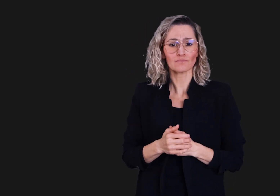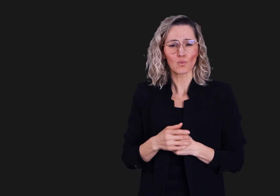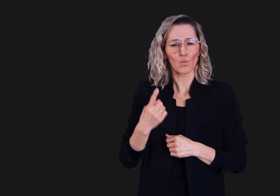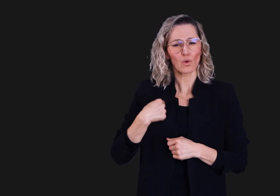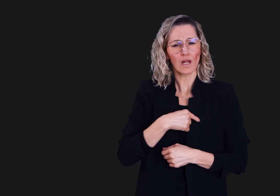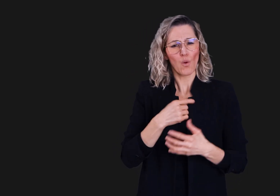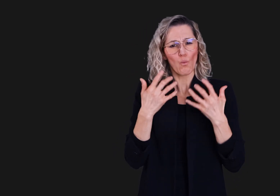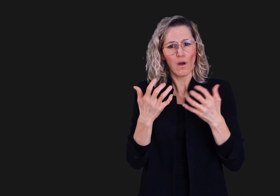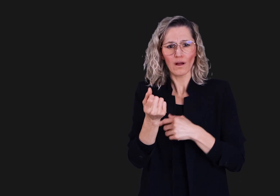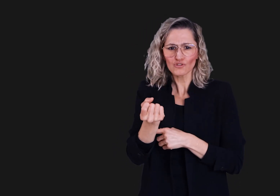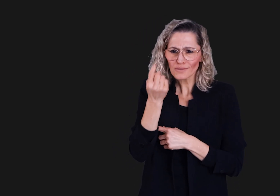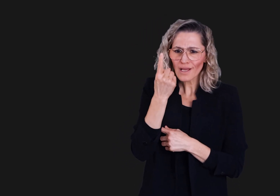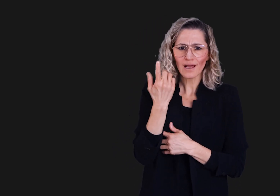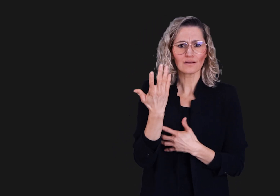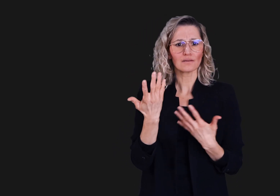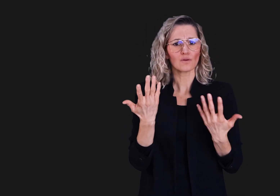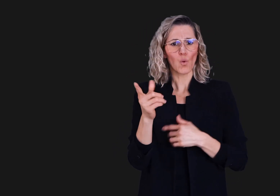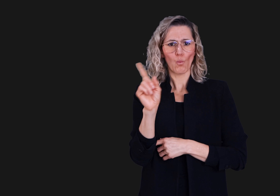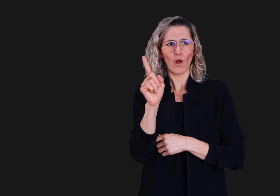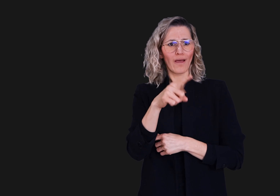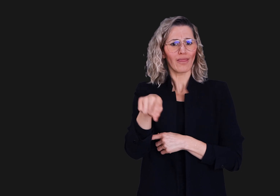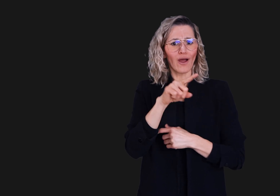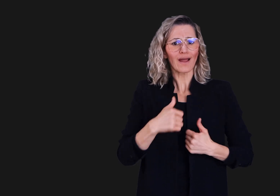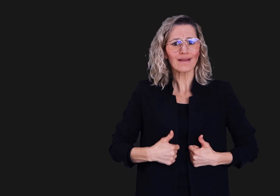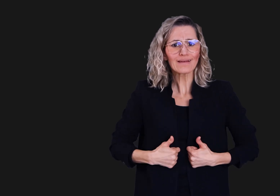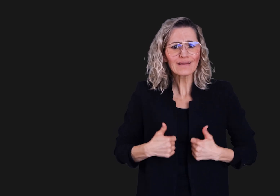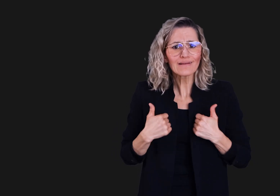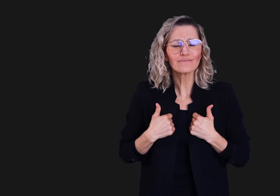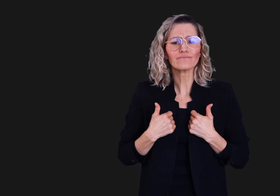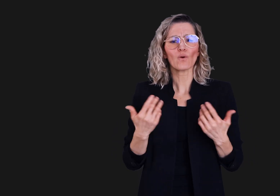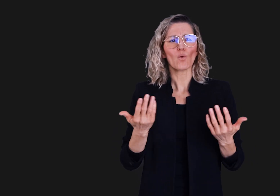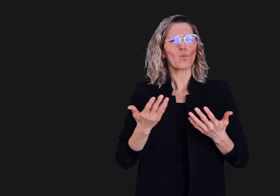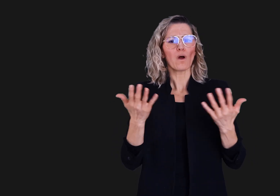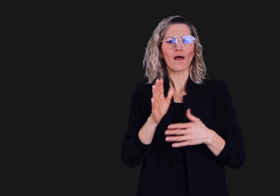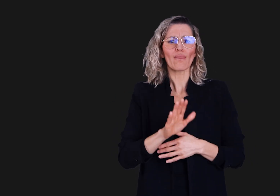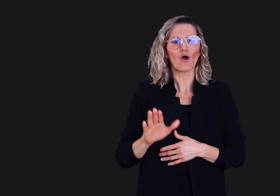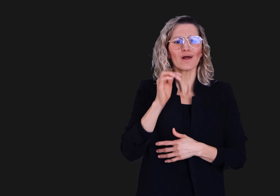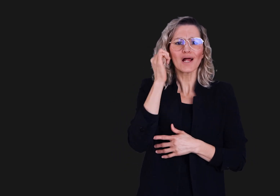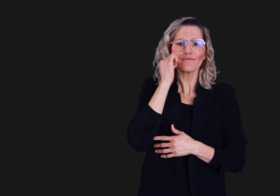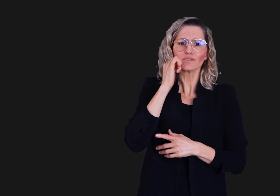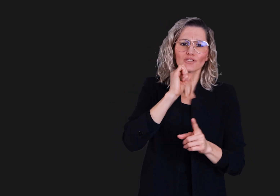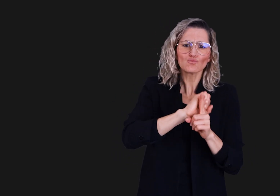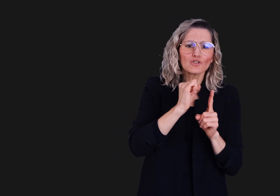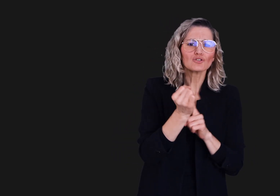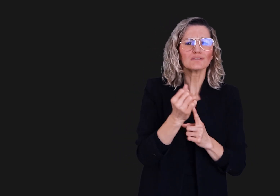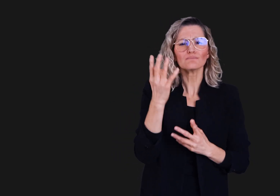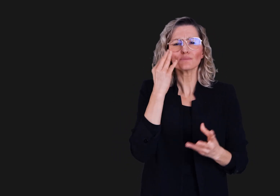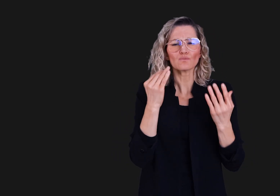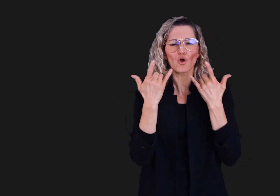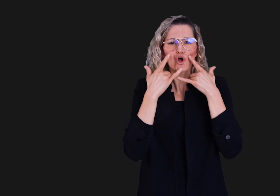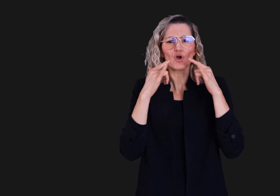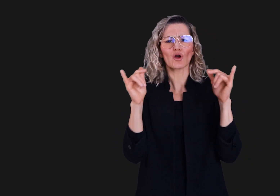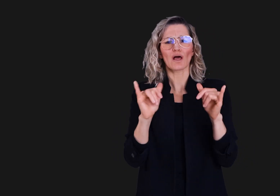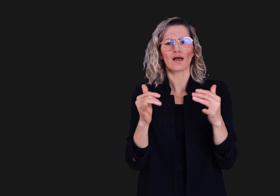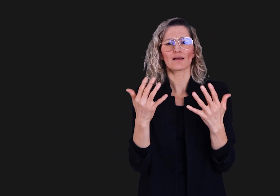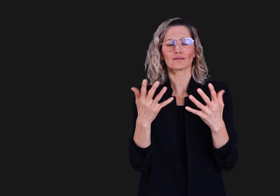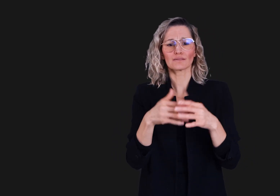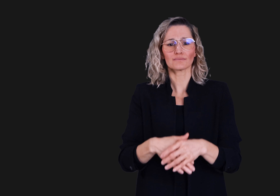We wanted to understand what their everyday situations and experiences were like where they live.